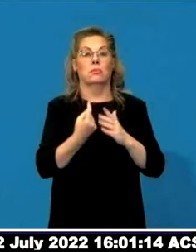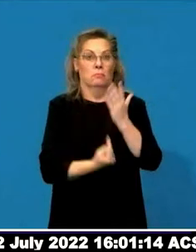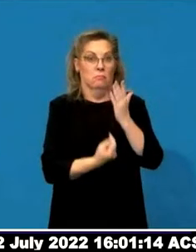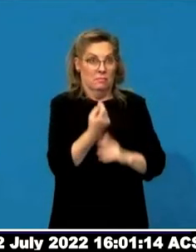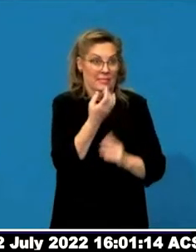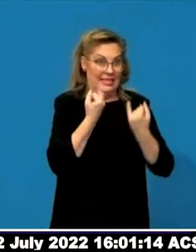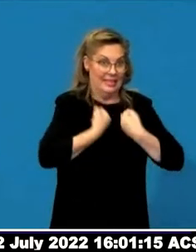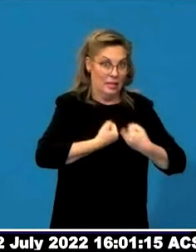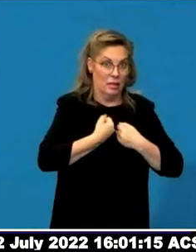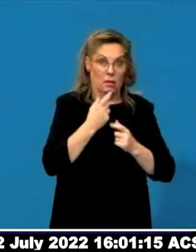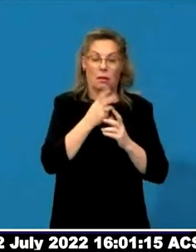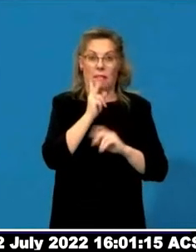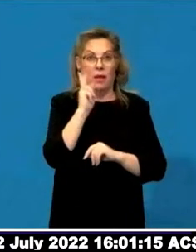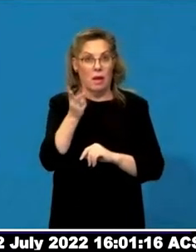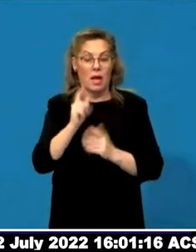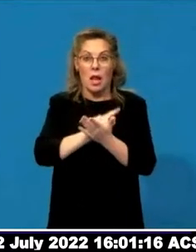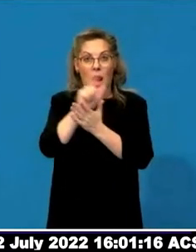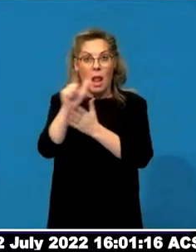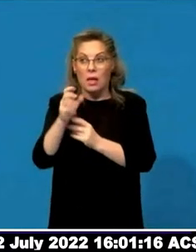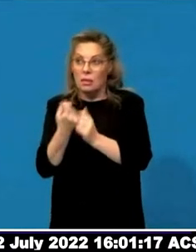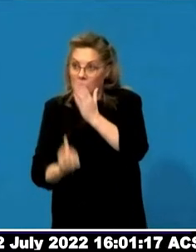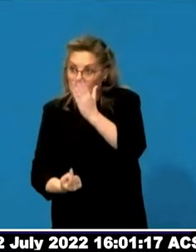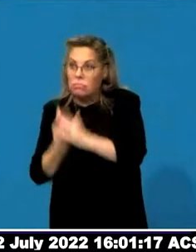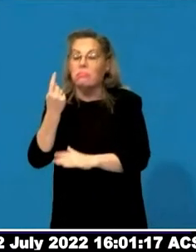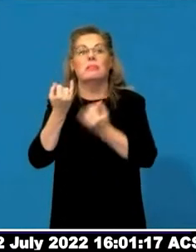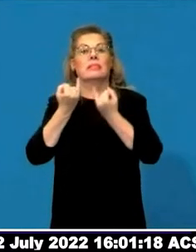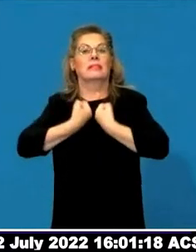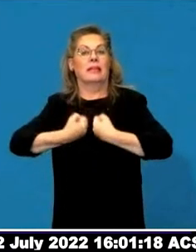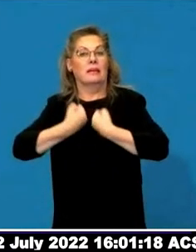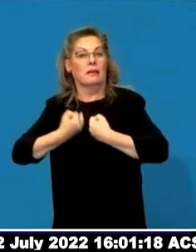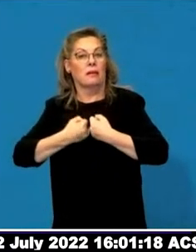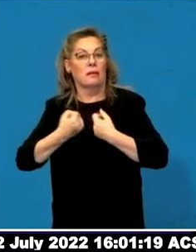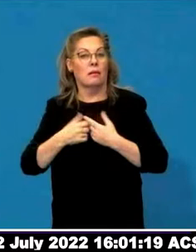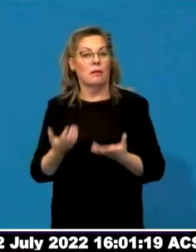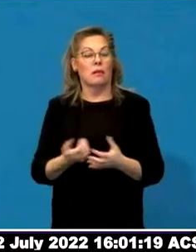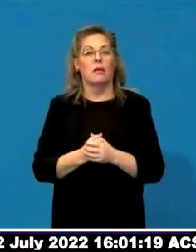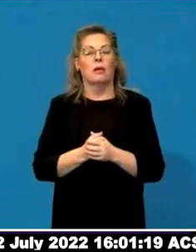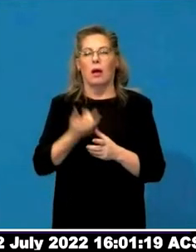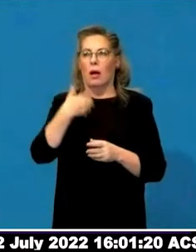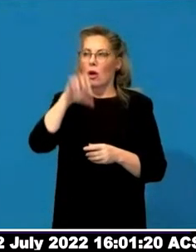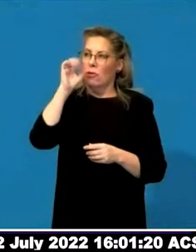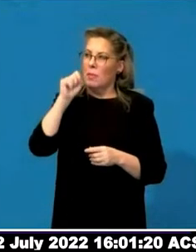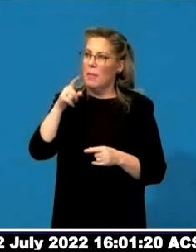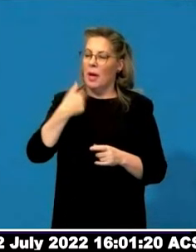Then I remember taking him to that community centre --